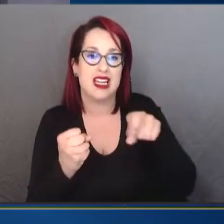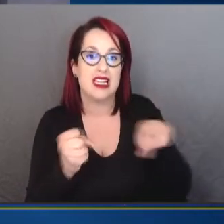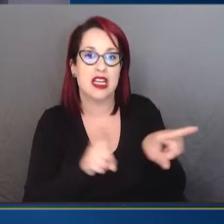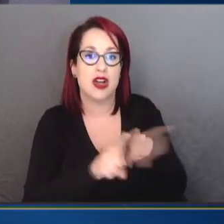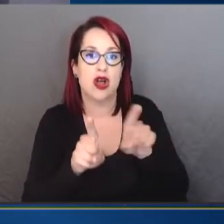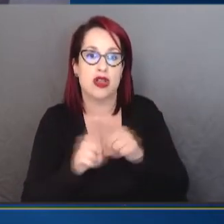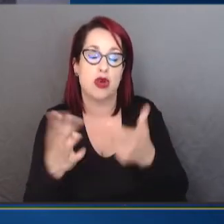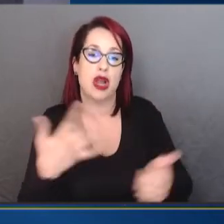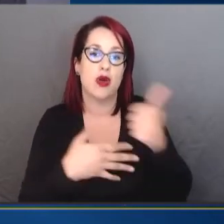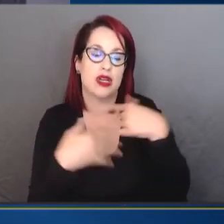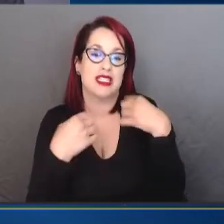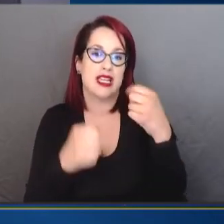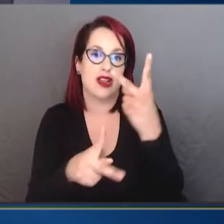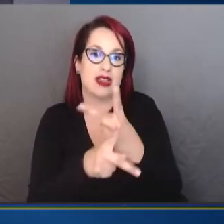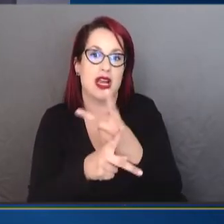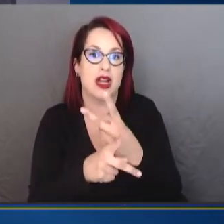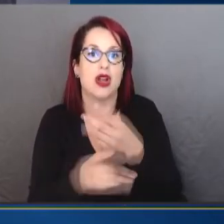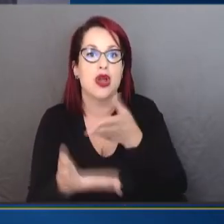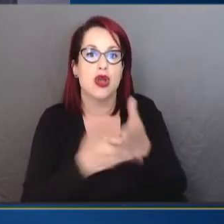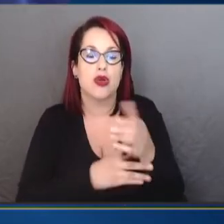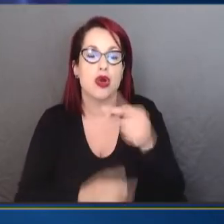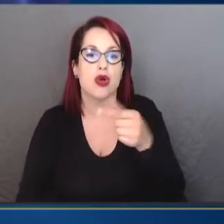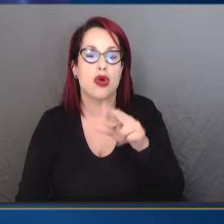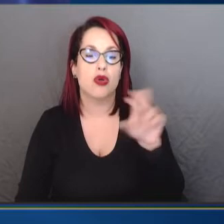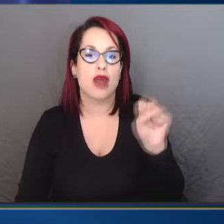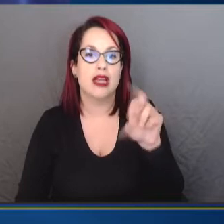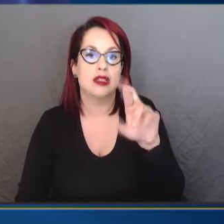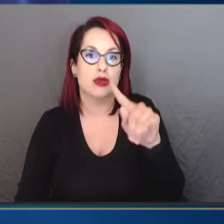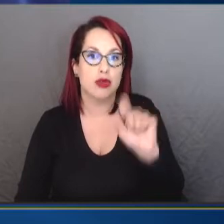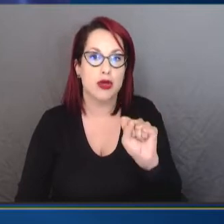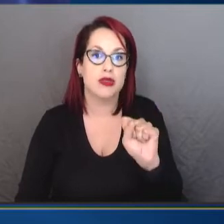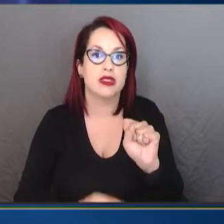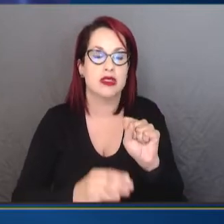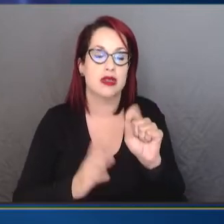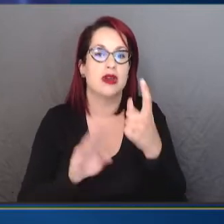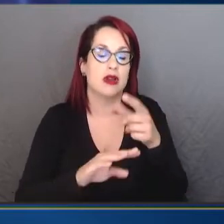grantmaking for tree canopy restoration across Latin A communities program.